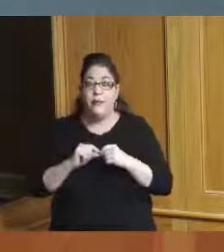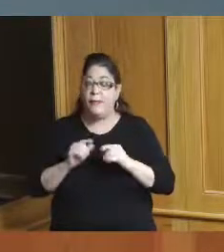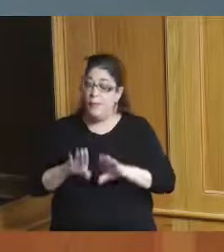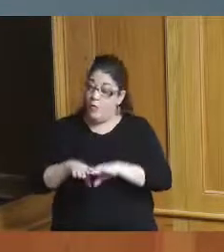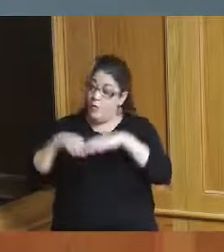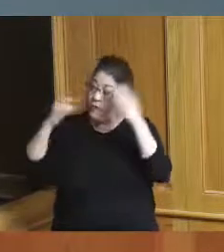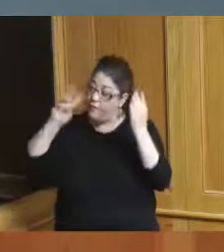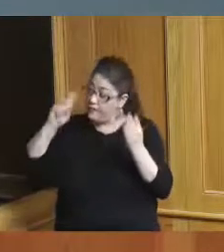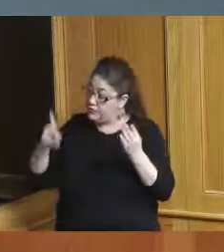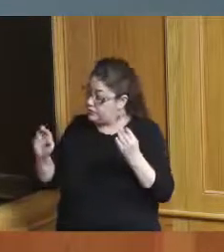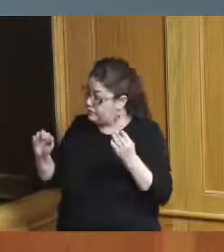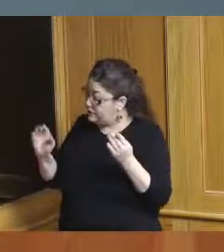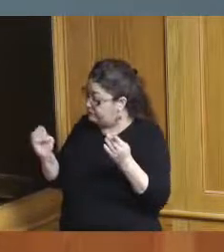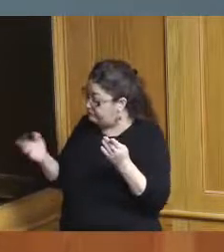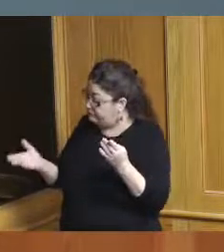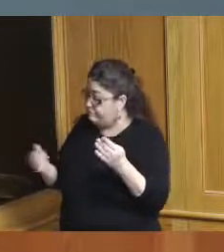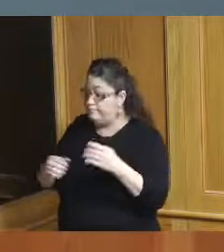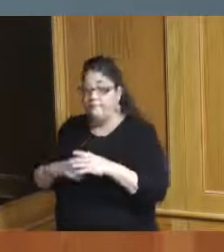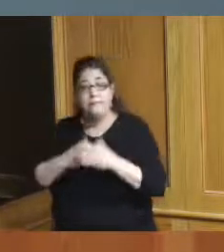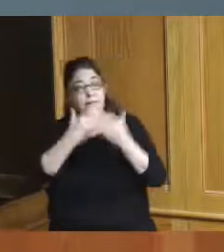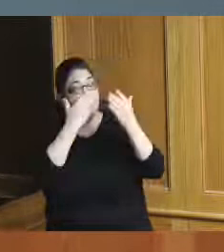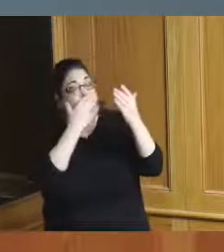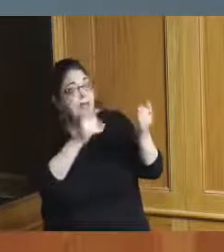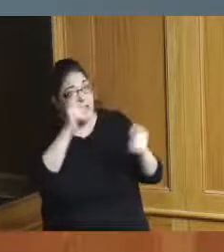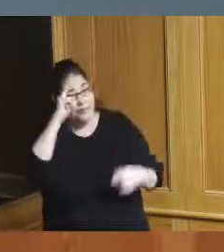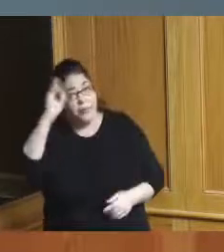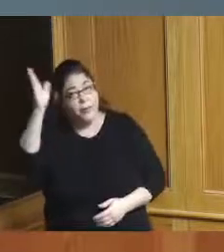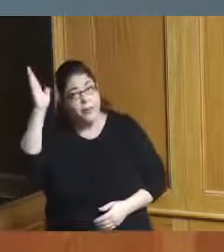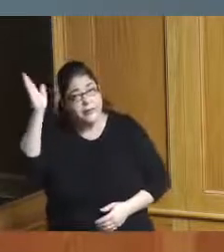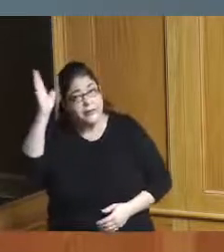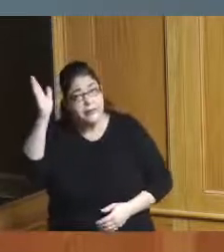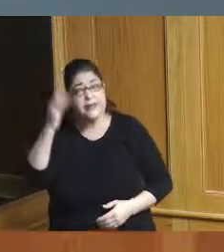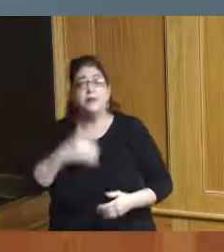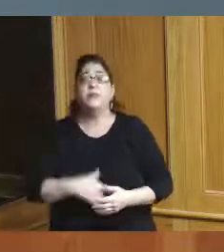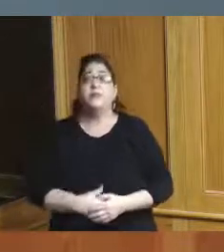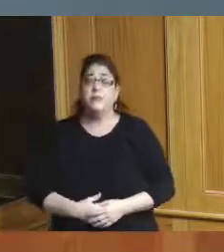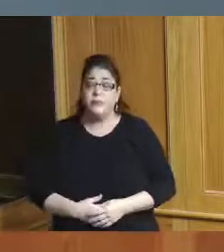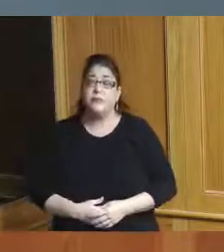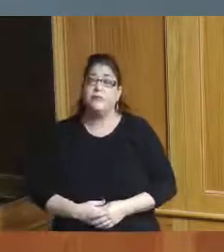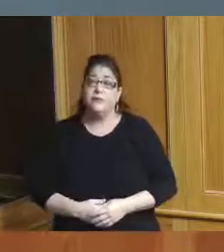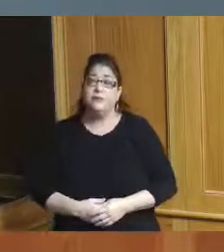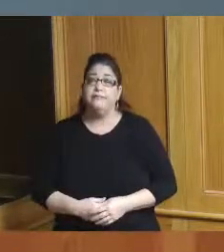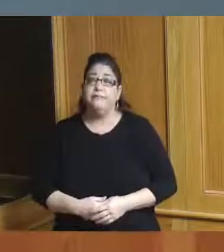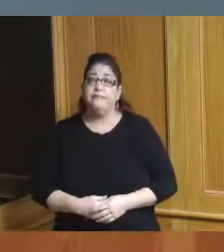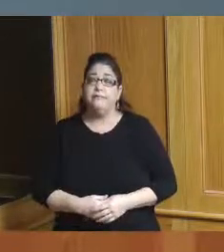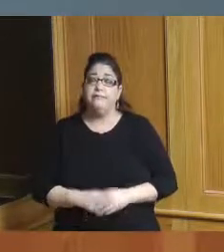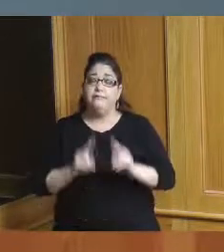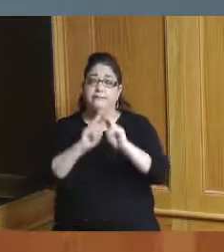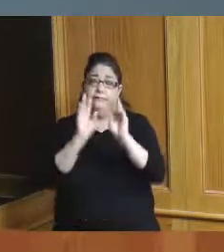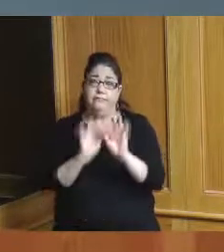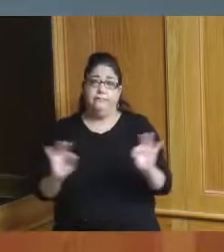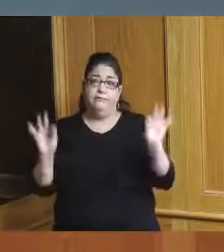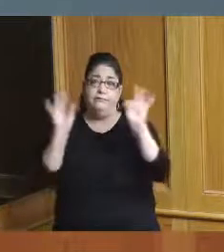President reads thank you for the presentation and this is very important I got two things I